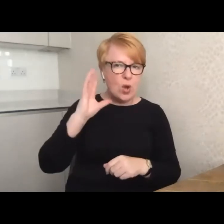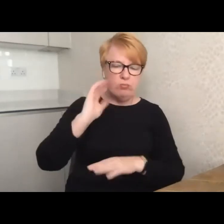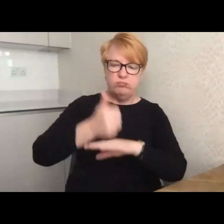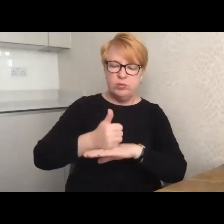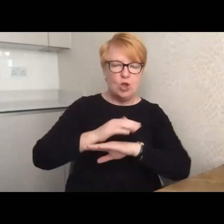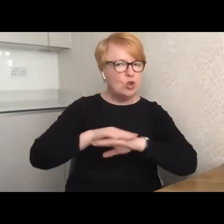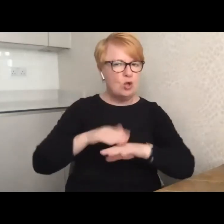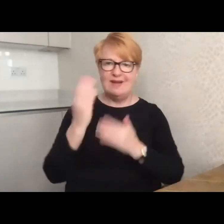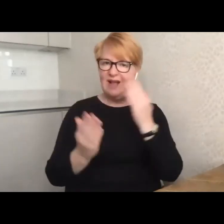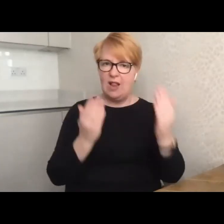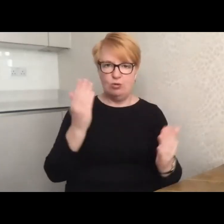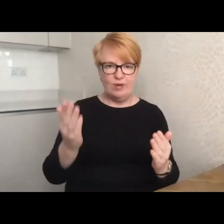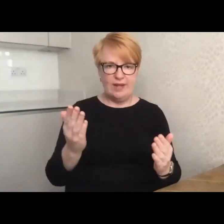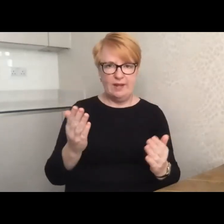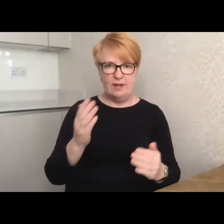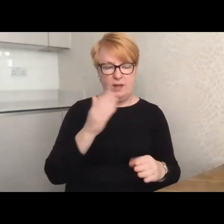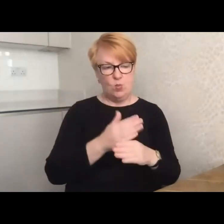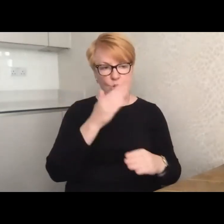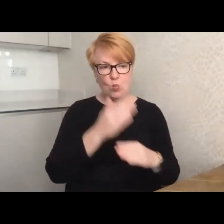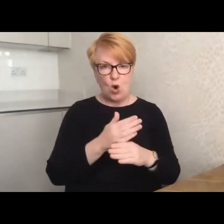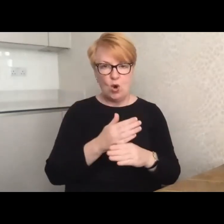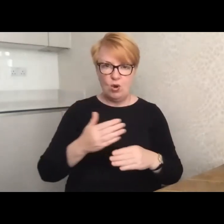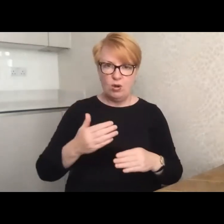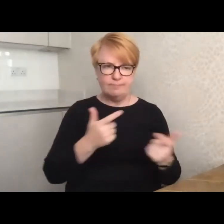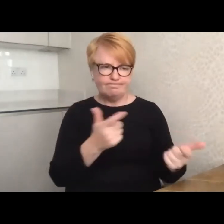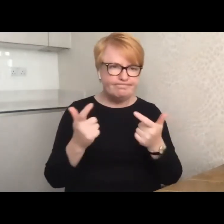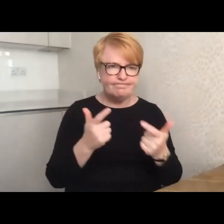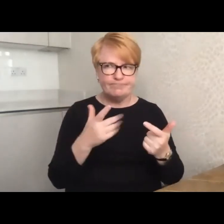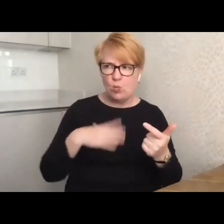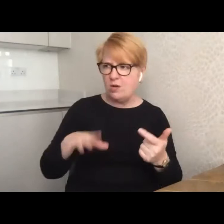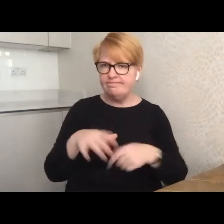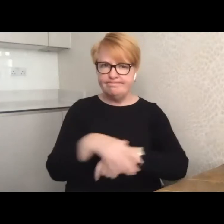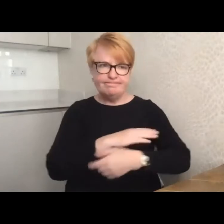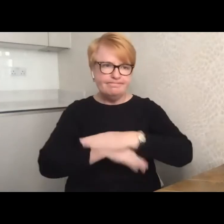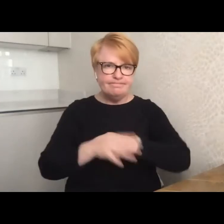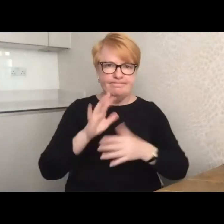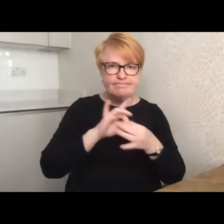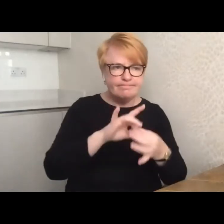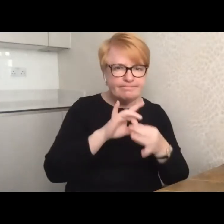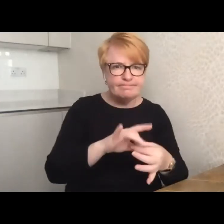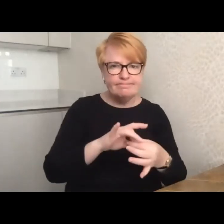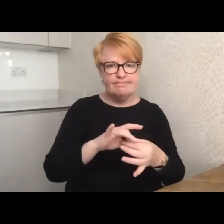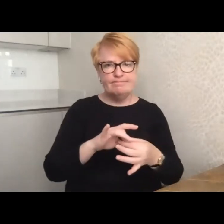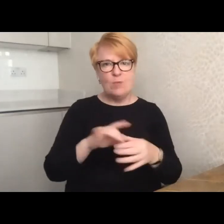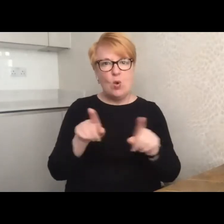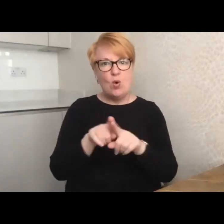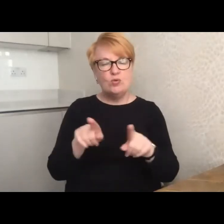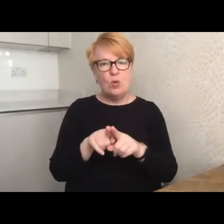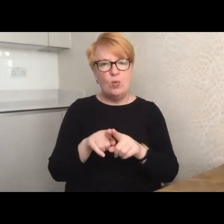And her practice is one that actively seeks collaboration and is informed by the formation of protective networks and cultural archives.